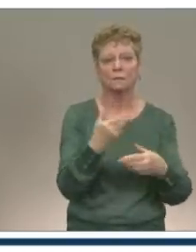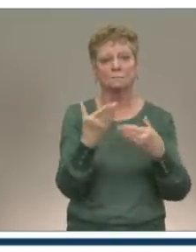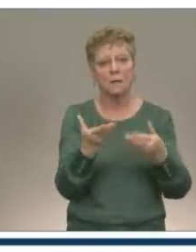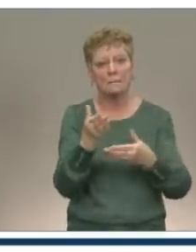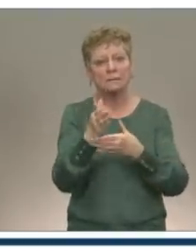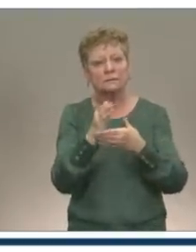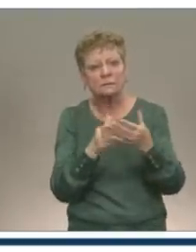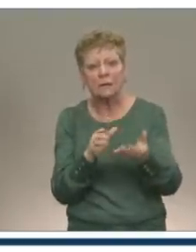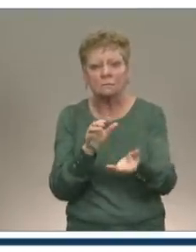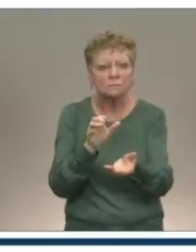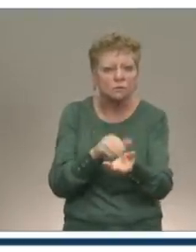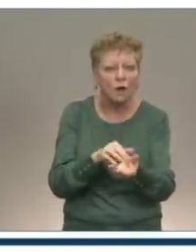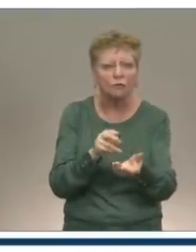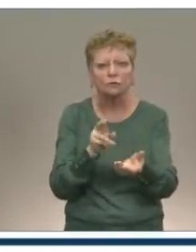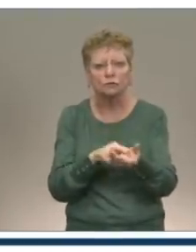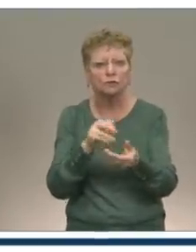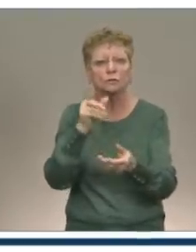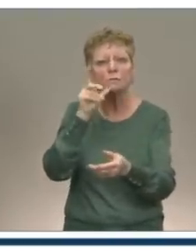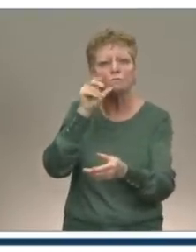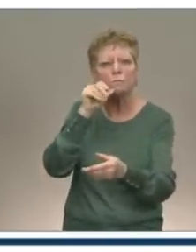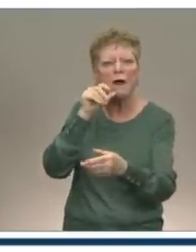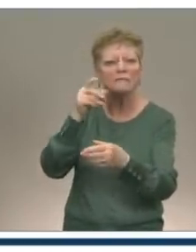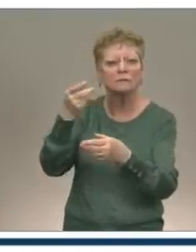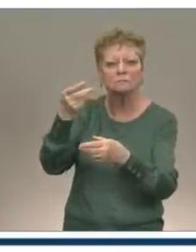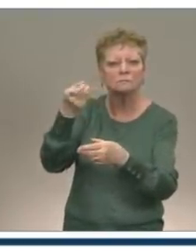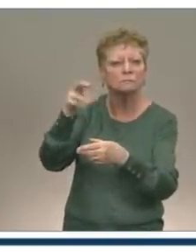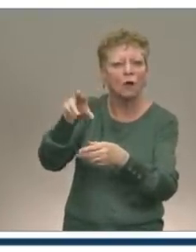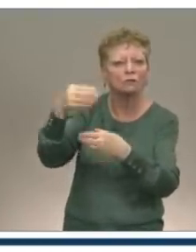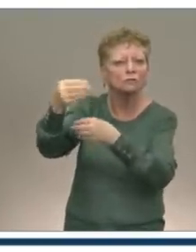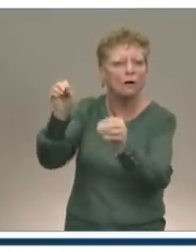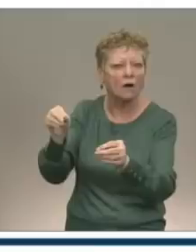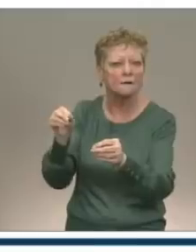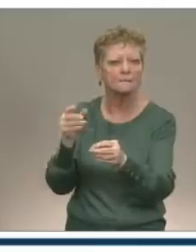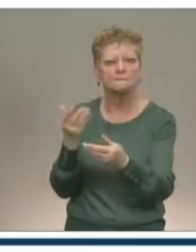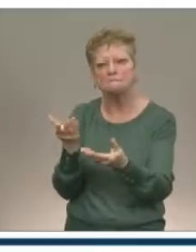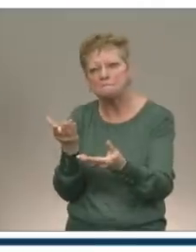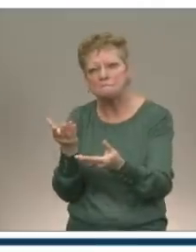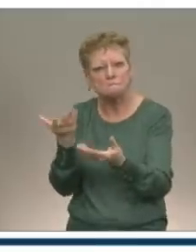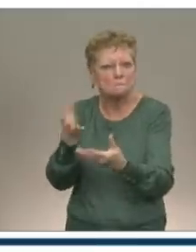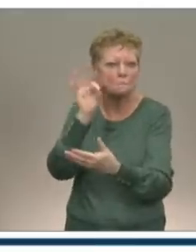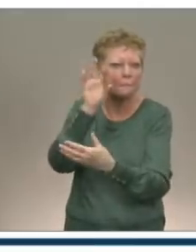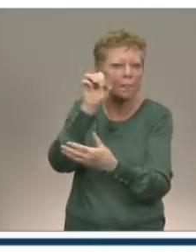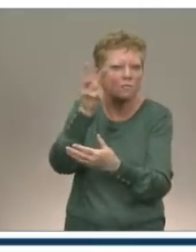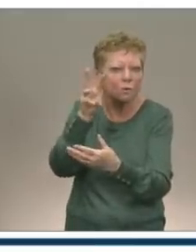who are you know in their private community based practice uh but by and large uh you know our our